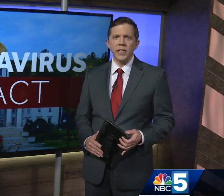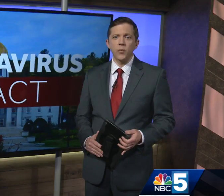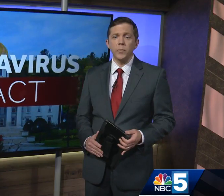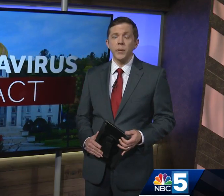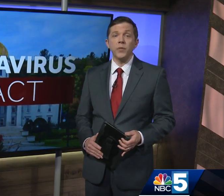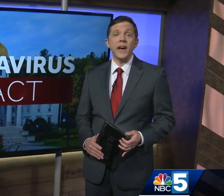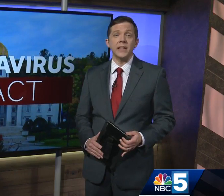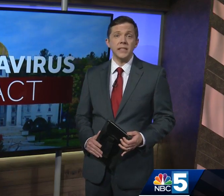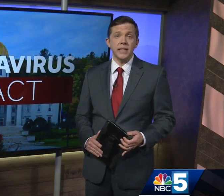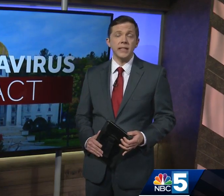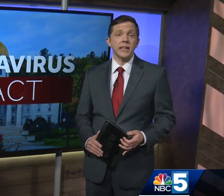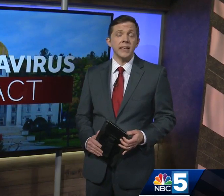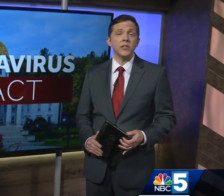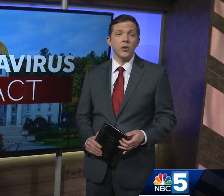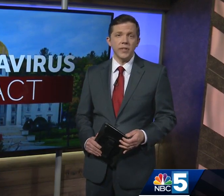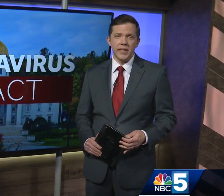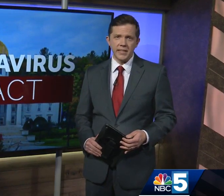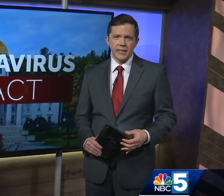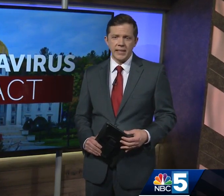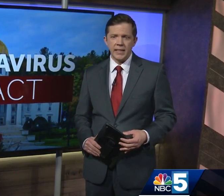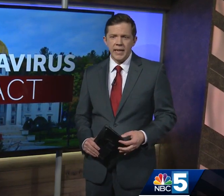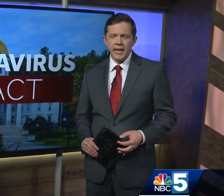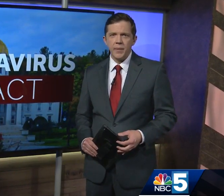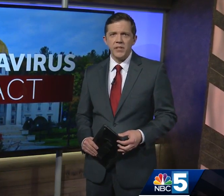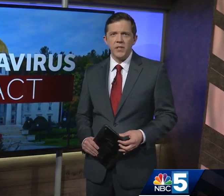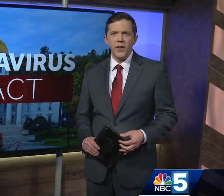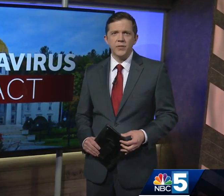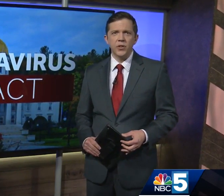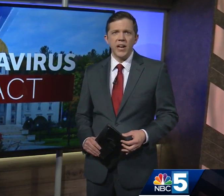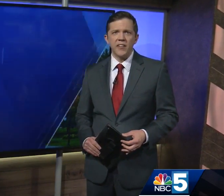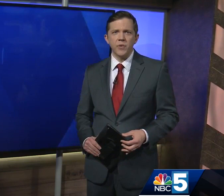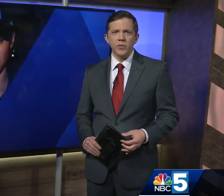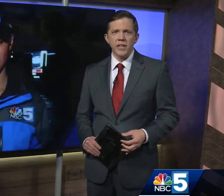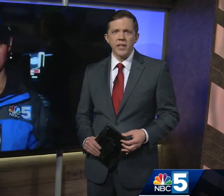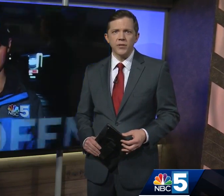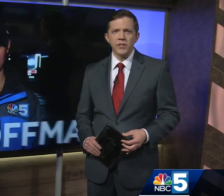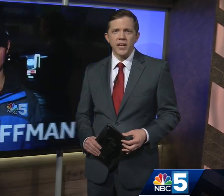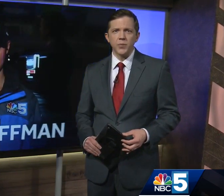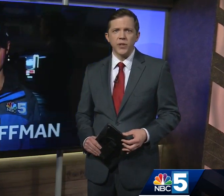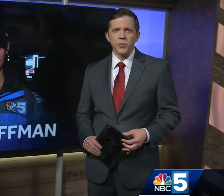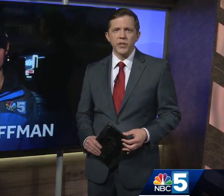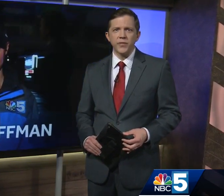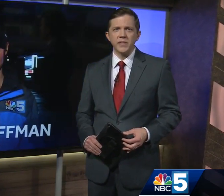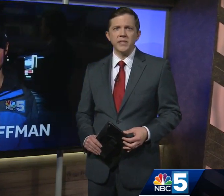NOW TO THE LATEST. ON THE CORONA VIRUS. VERMONT STATE LEADERS.